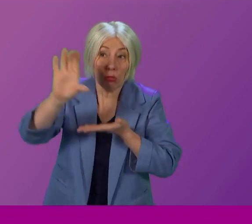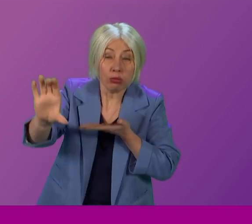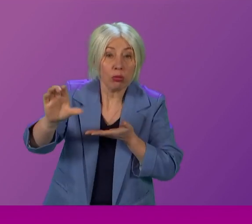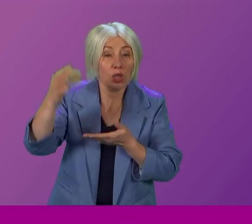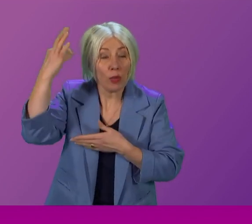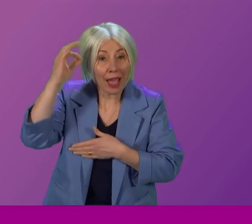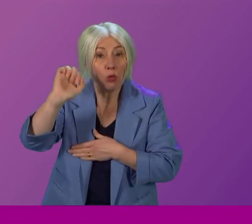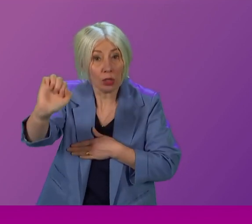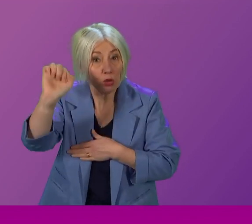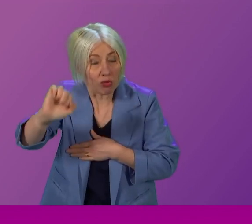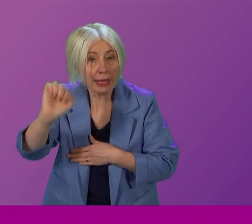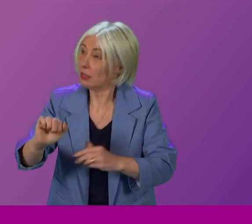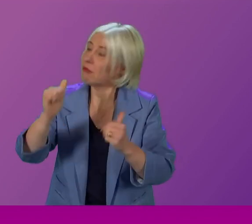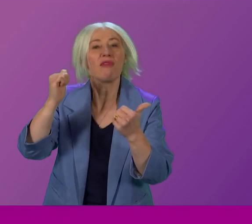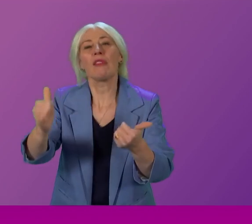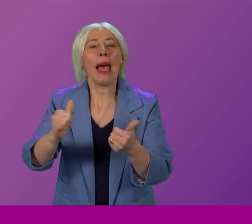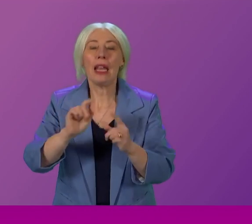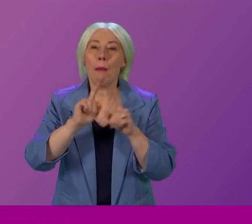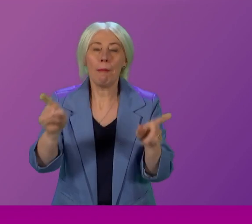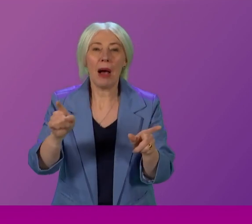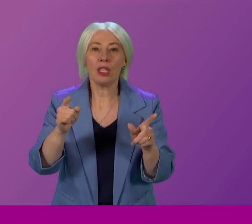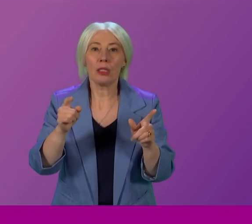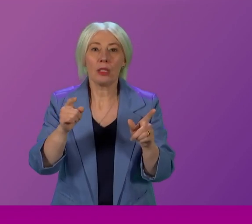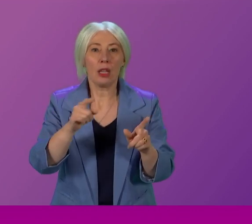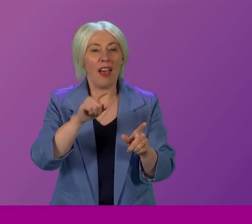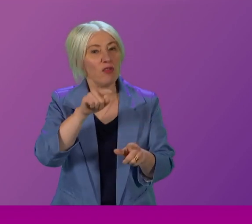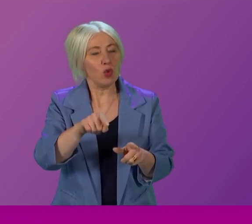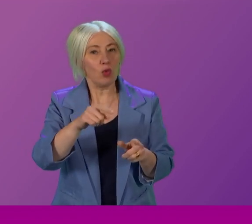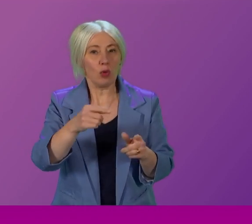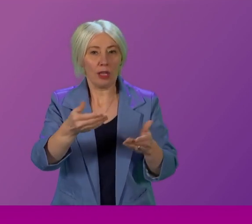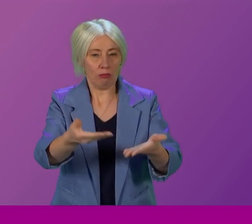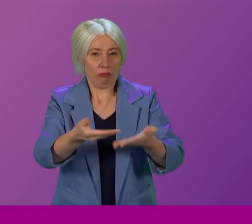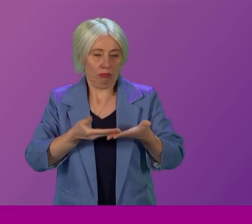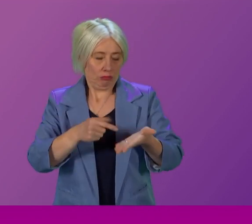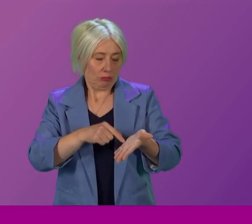but any who do so have the duty and responsibility to point to the